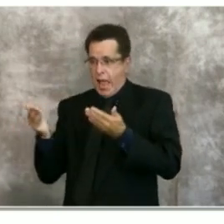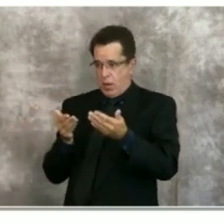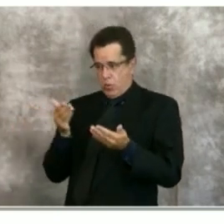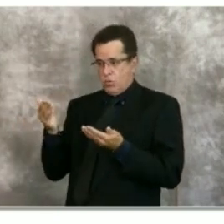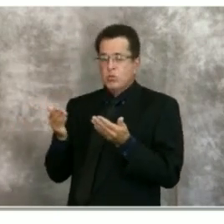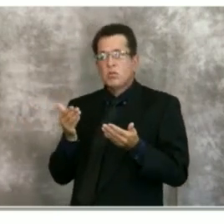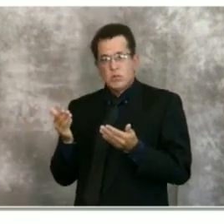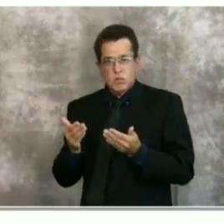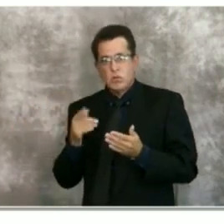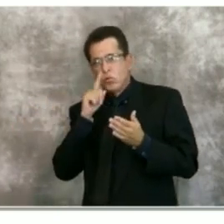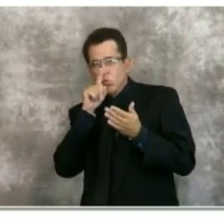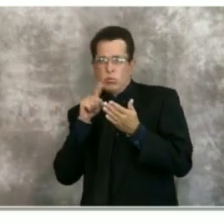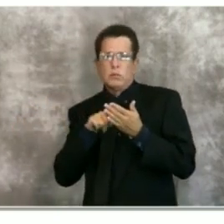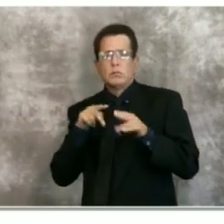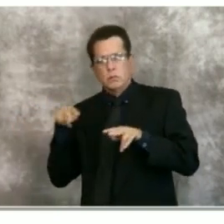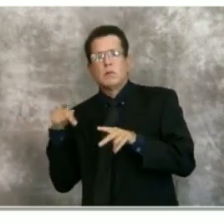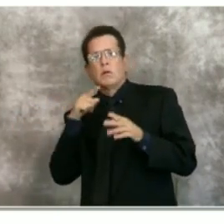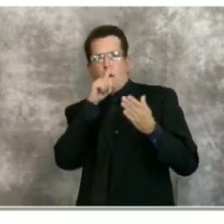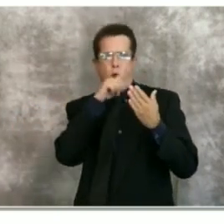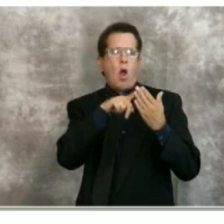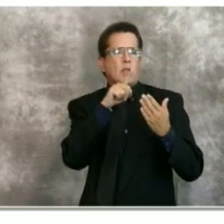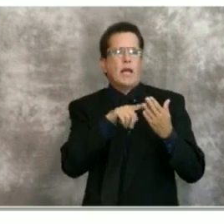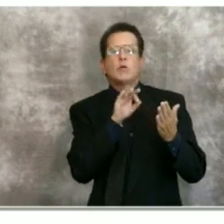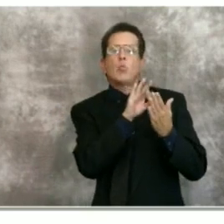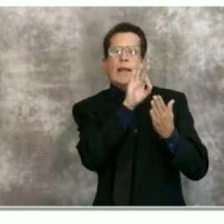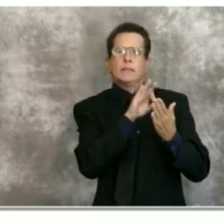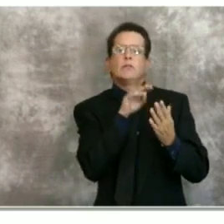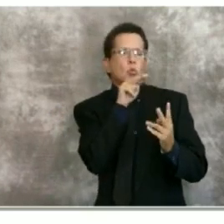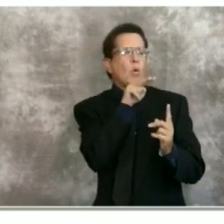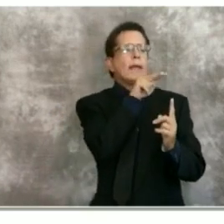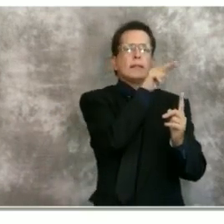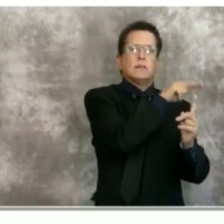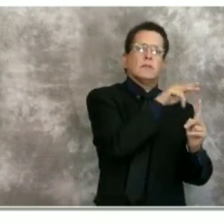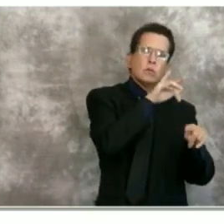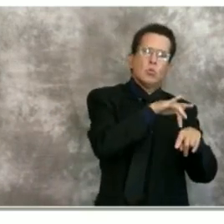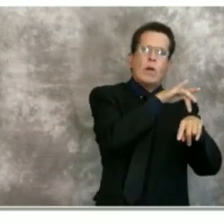TRACE. WE HAVE 500 AND 11 OR